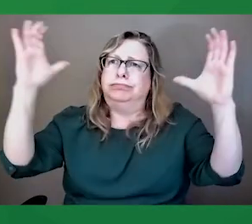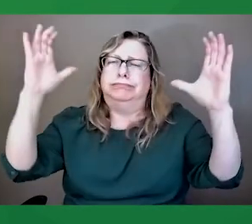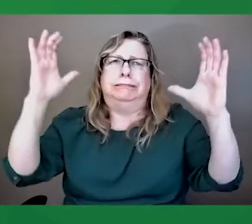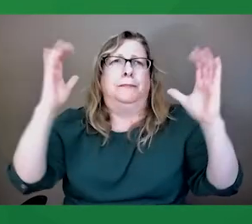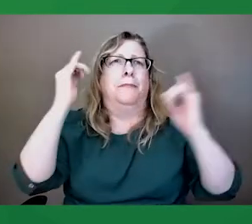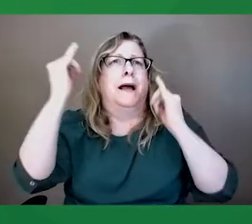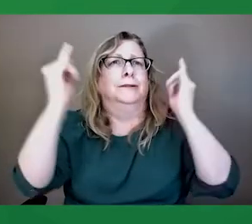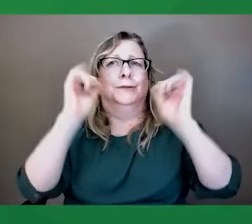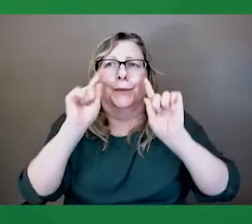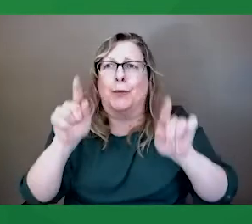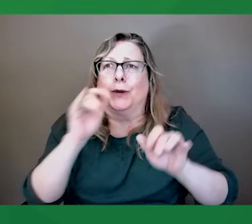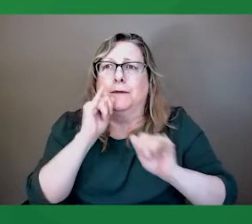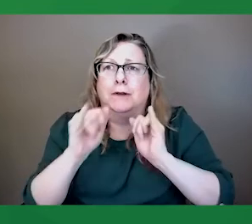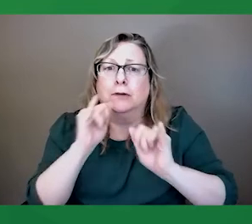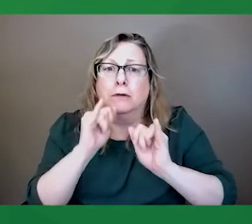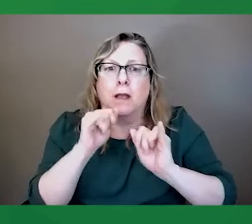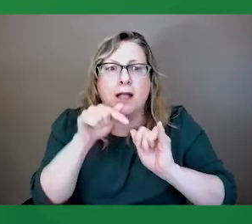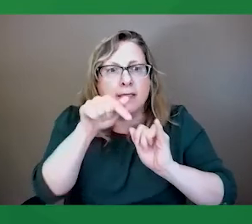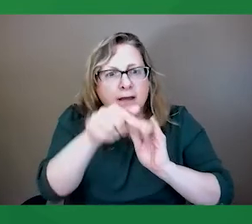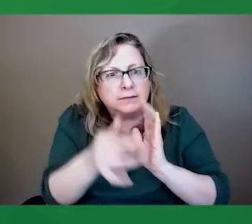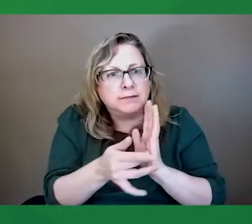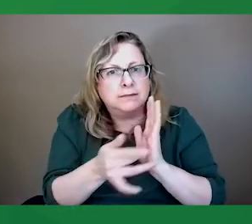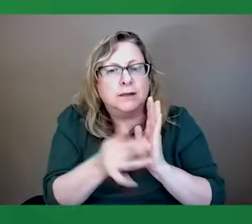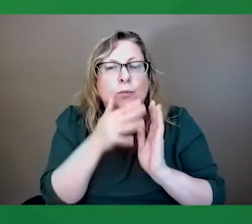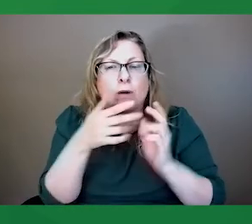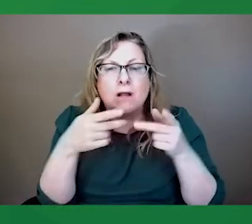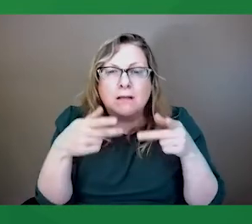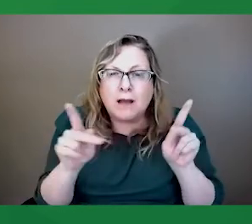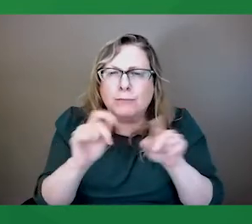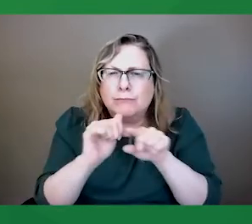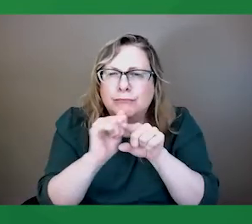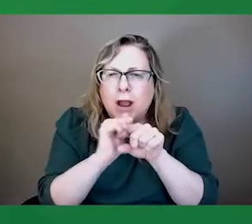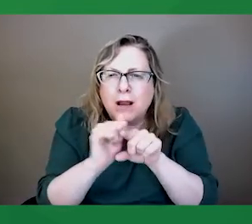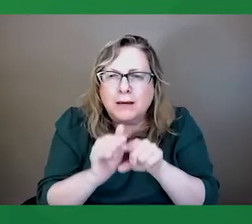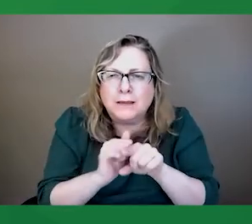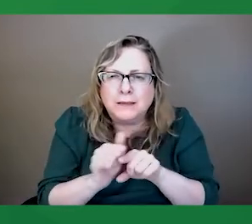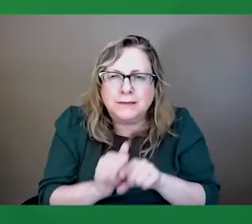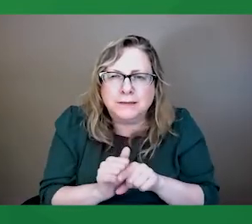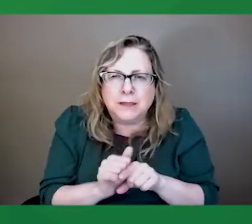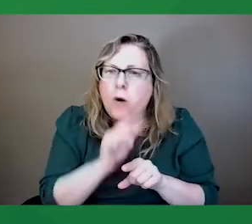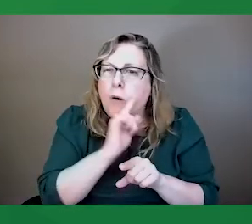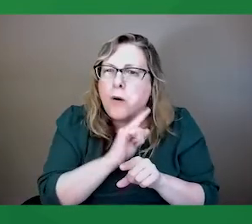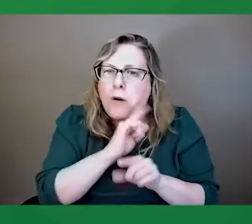and it allows them to practice how they're doing interviews and gives them feedback using AI.